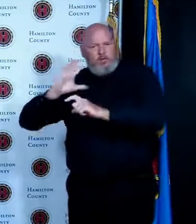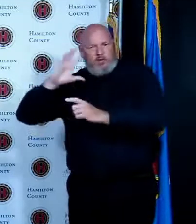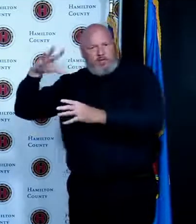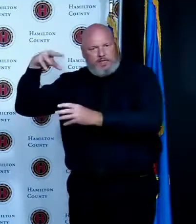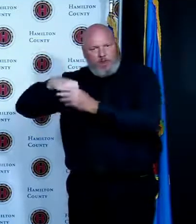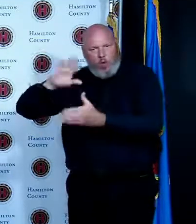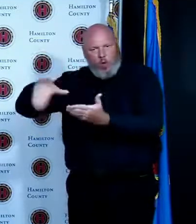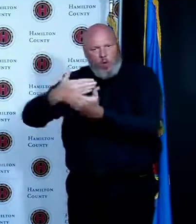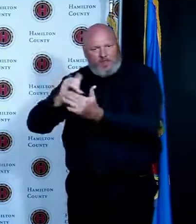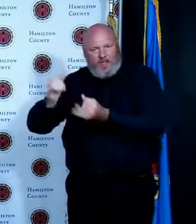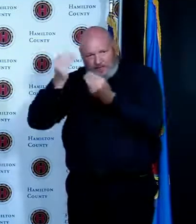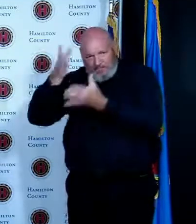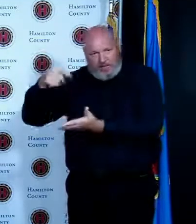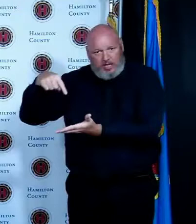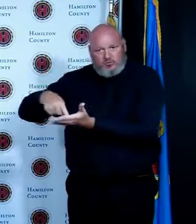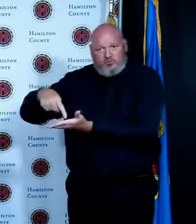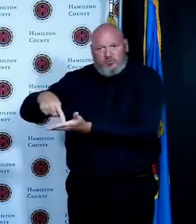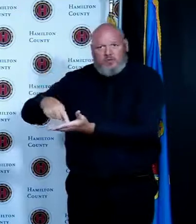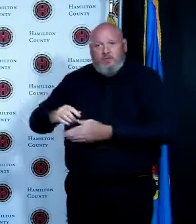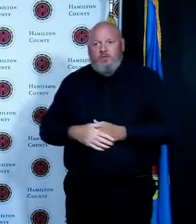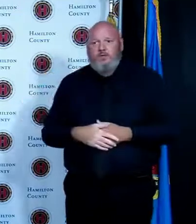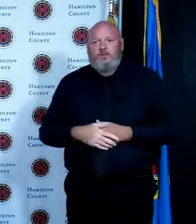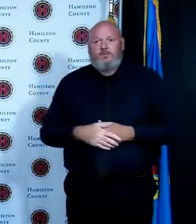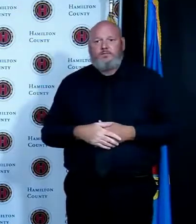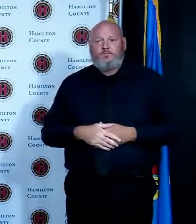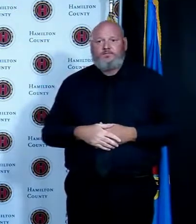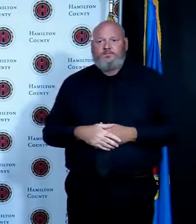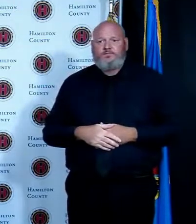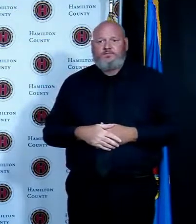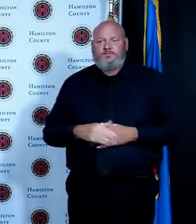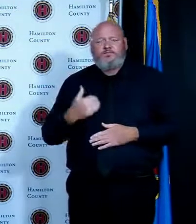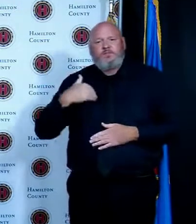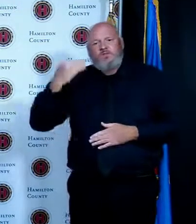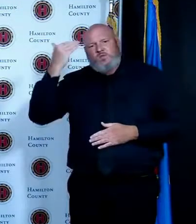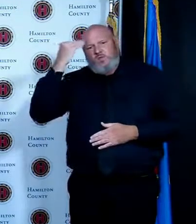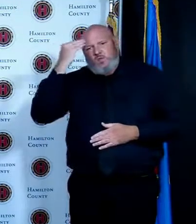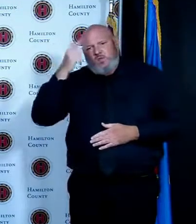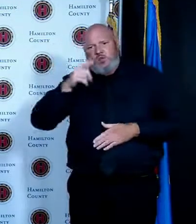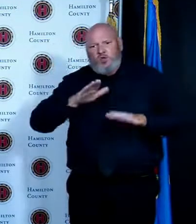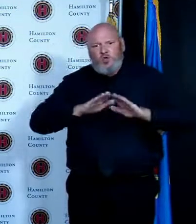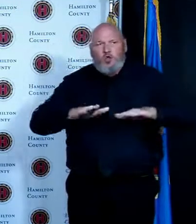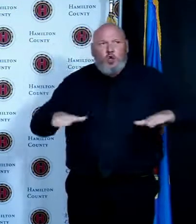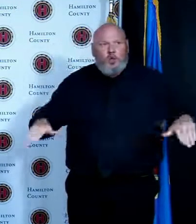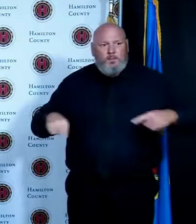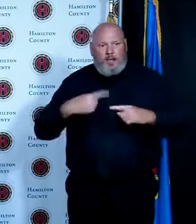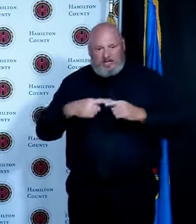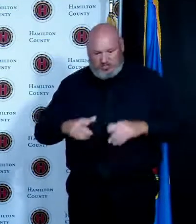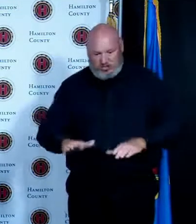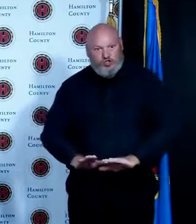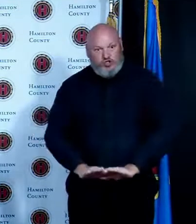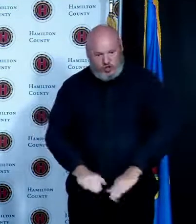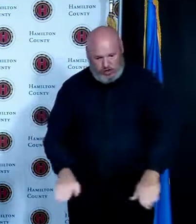Commissioner Driehaus for her leadership for securing CARES Act dollars to help with rent assistance as you heard Hamilton County